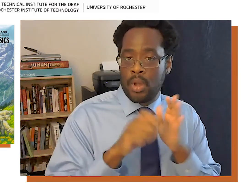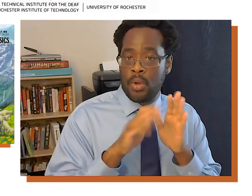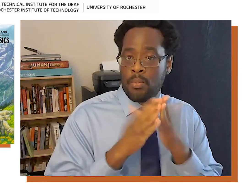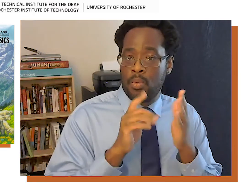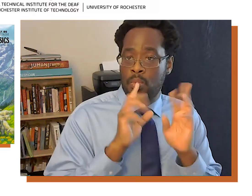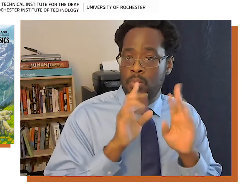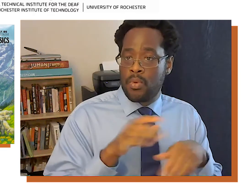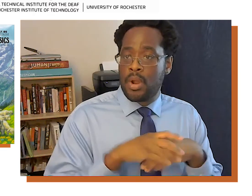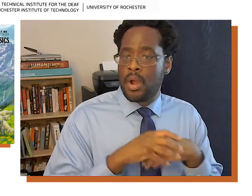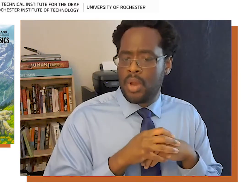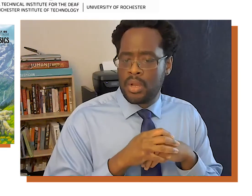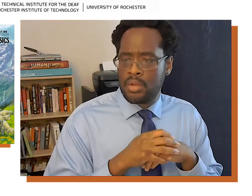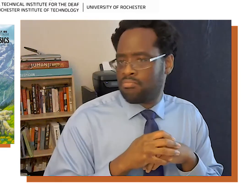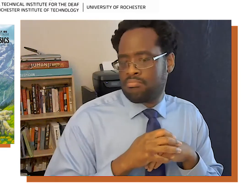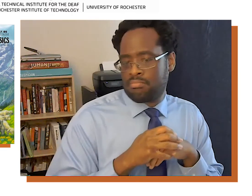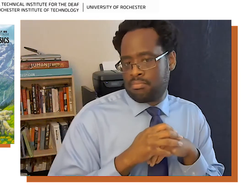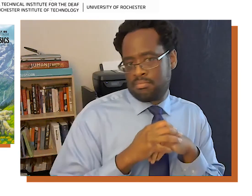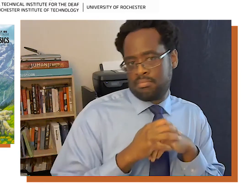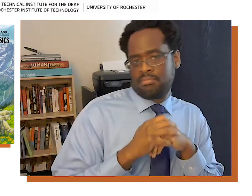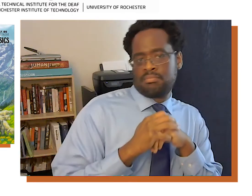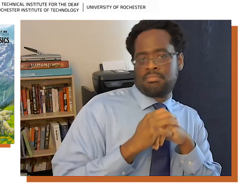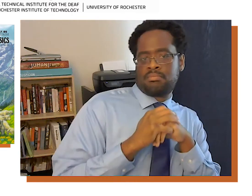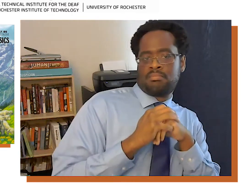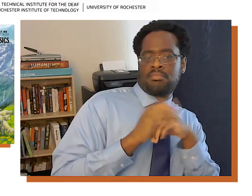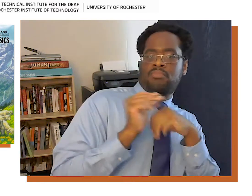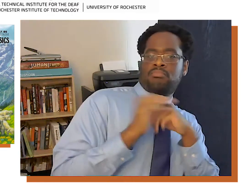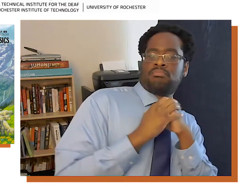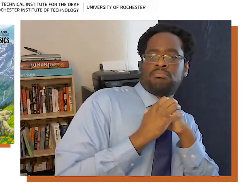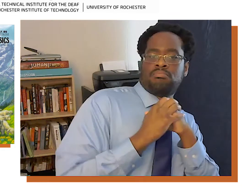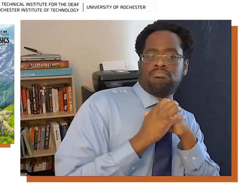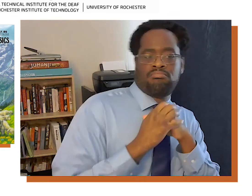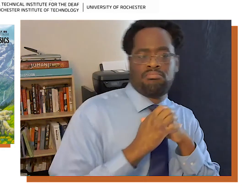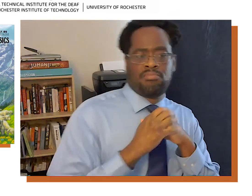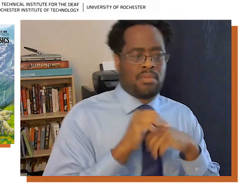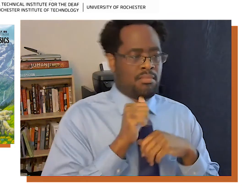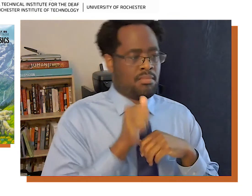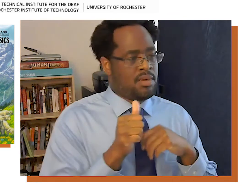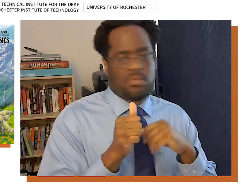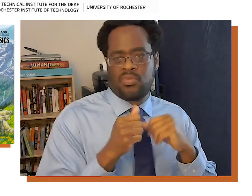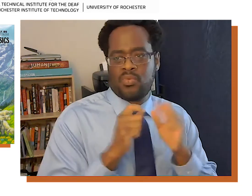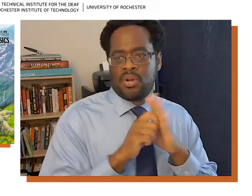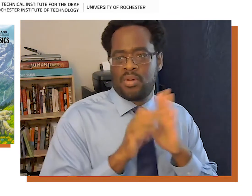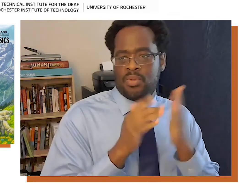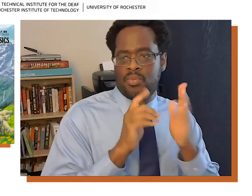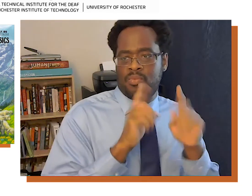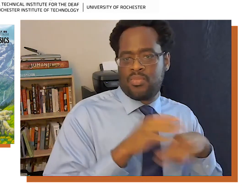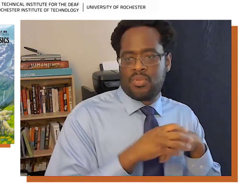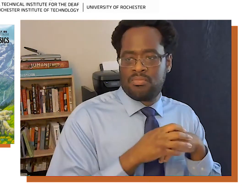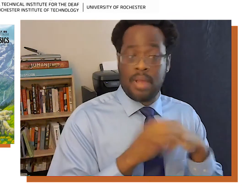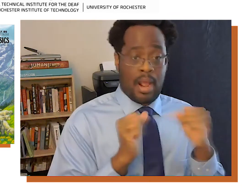The teacher required that I write a book report on "Heidi," and I said that I wasn't gonna do it.